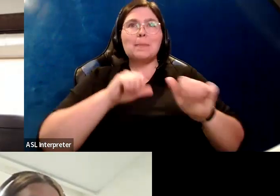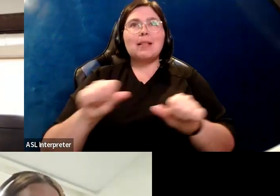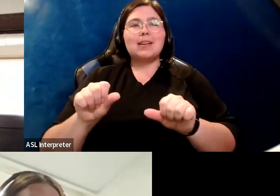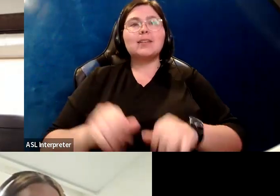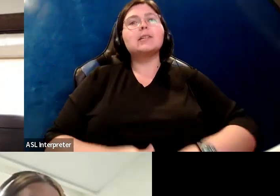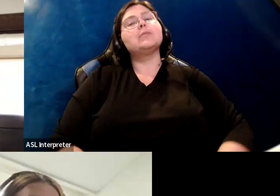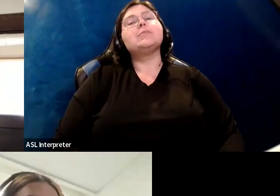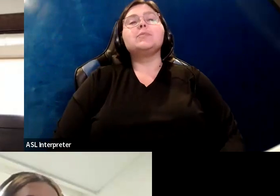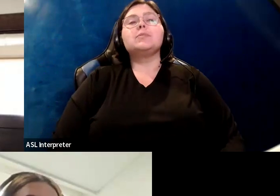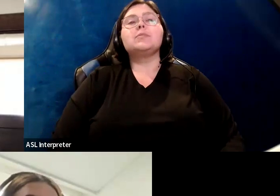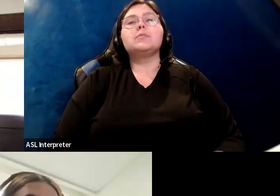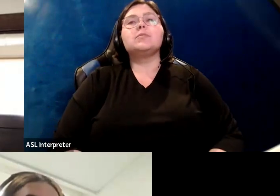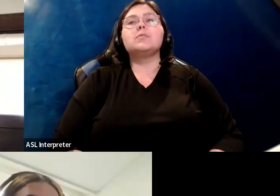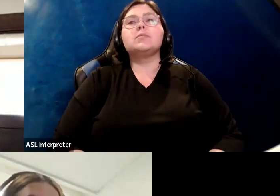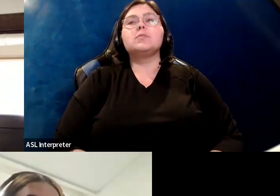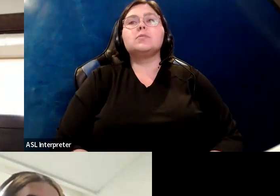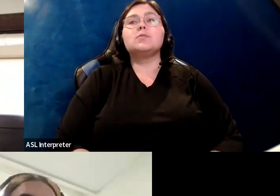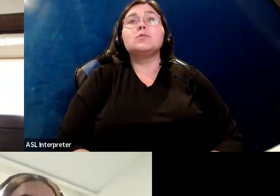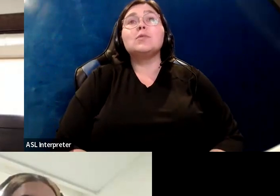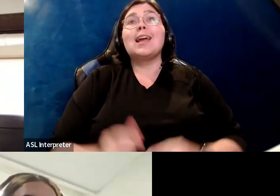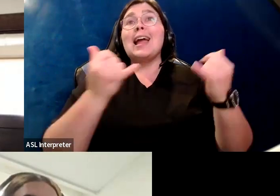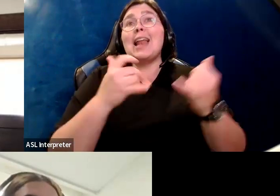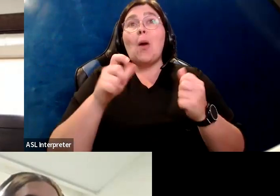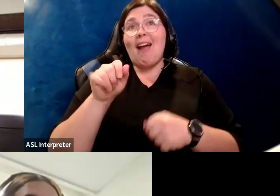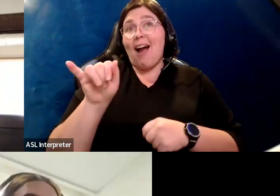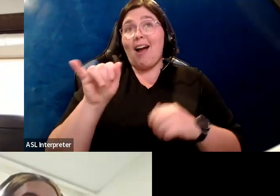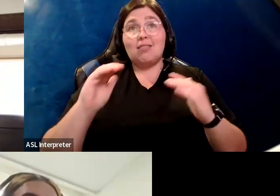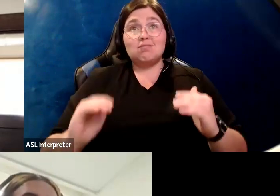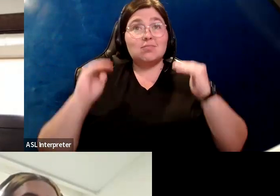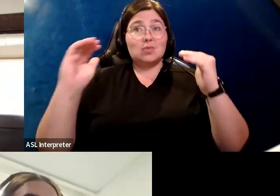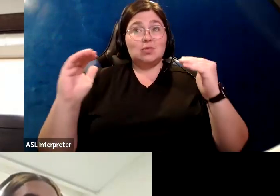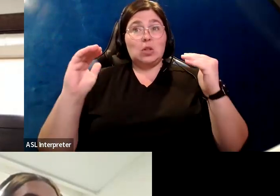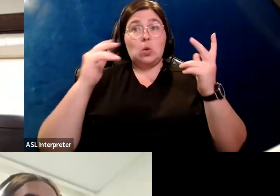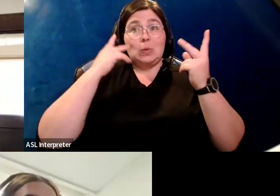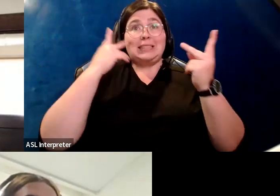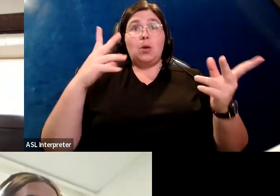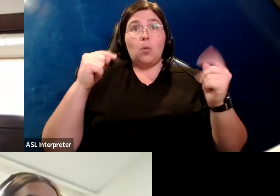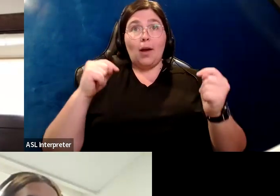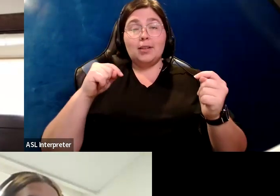And now, with the advancements of AI, we're seeing a revolution.